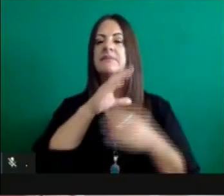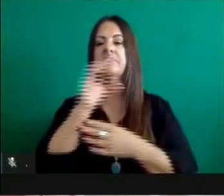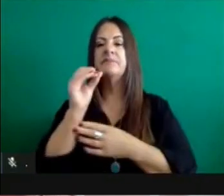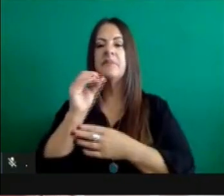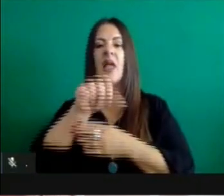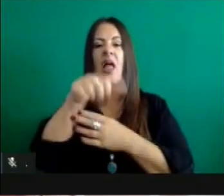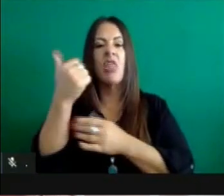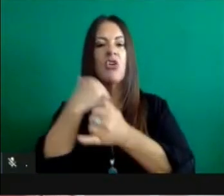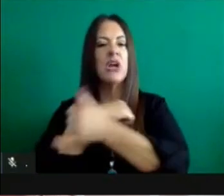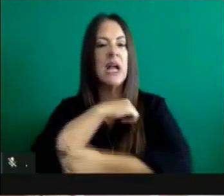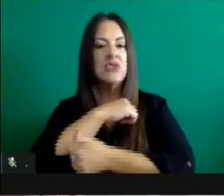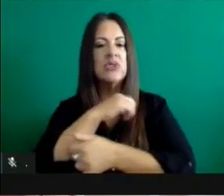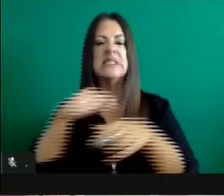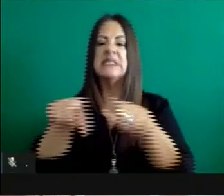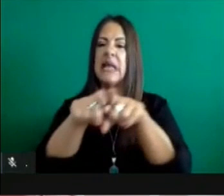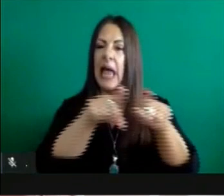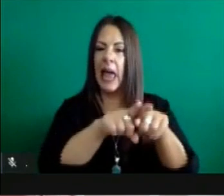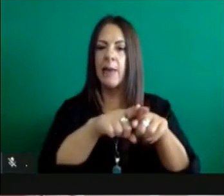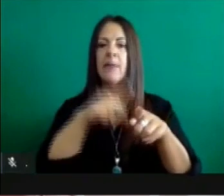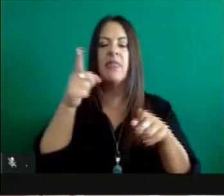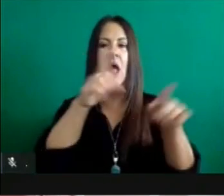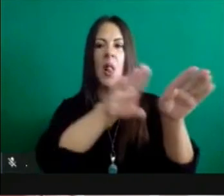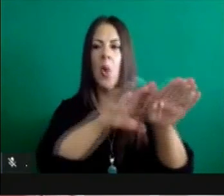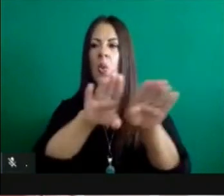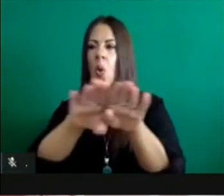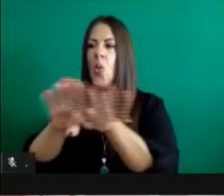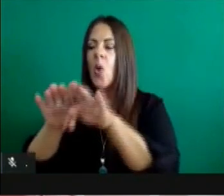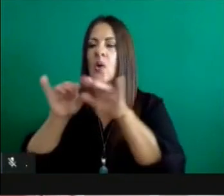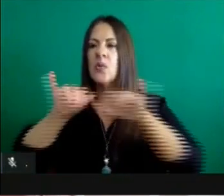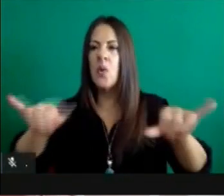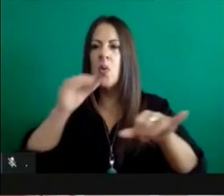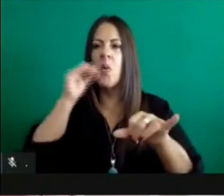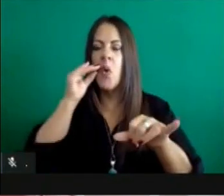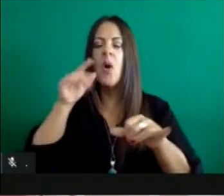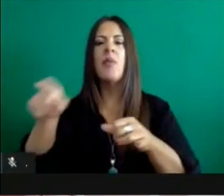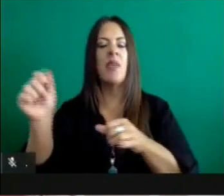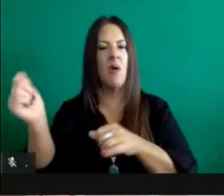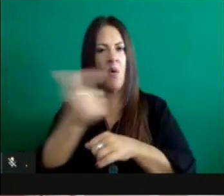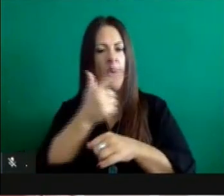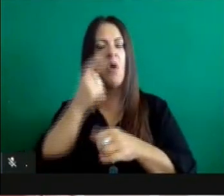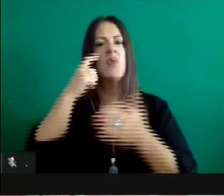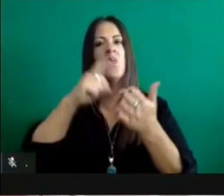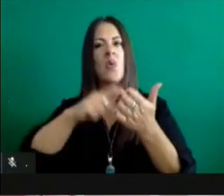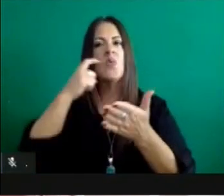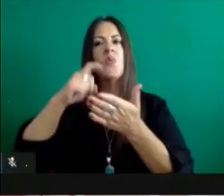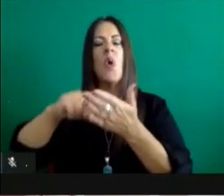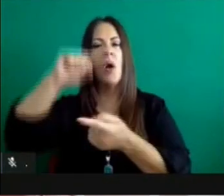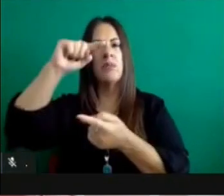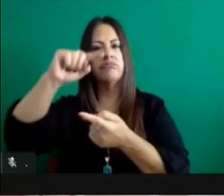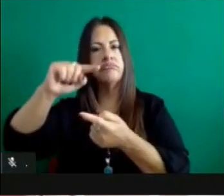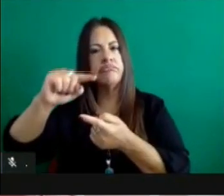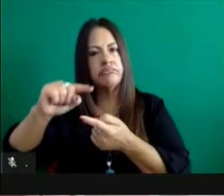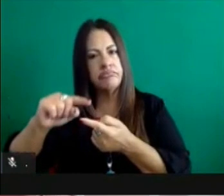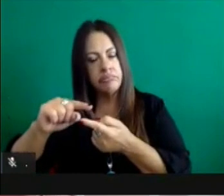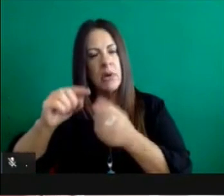SIMILARLY, IN FRANCE, THE NETHERLANDS, WHEN THEY HAVE DONE NATIONWIDE CLOSURES, WE HAVE BEGUN TO SEE DROPS IN THE